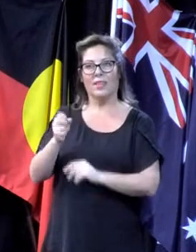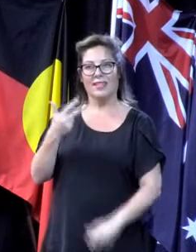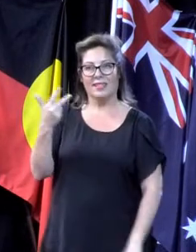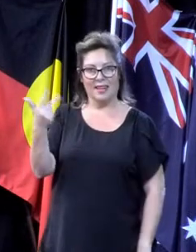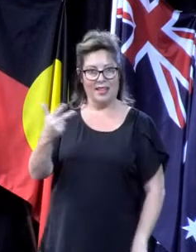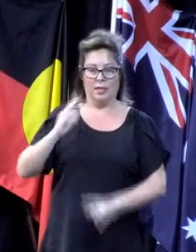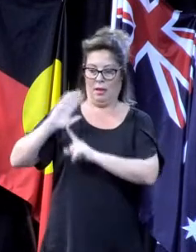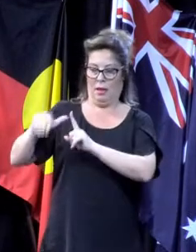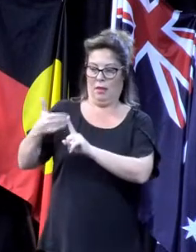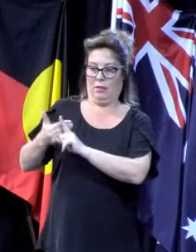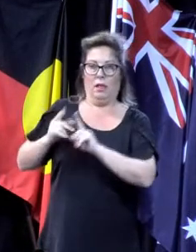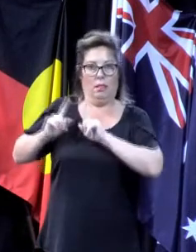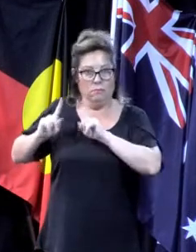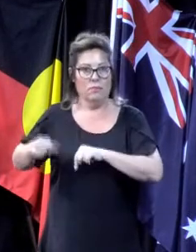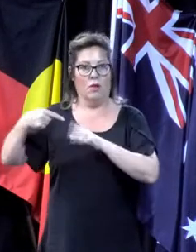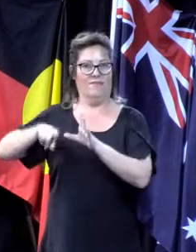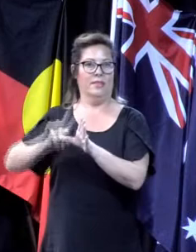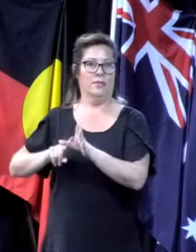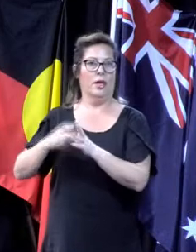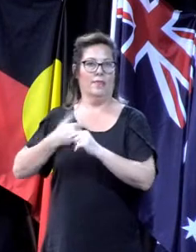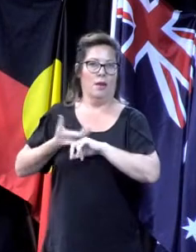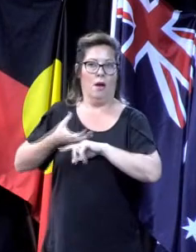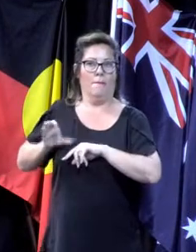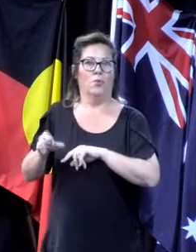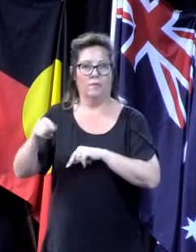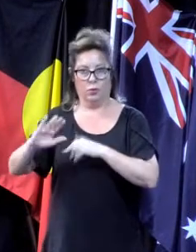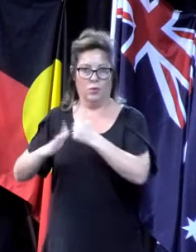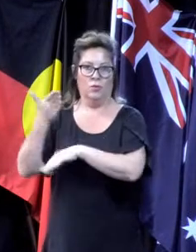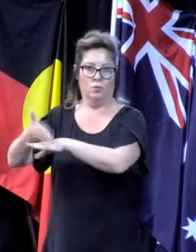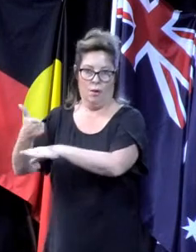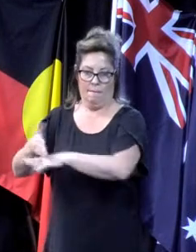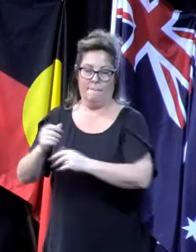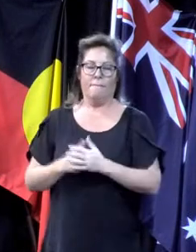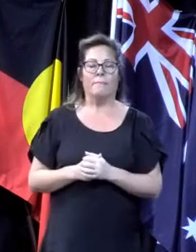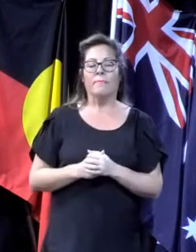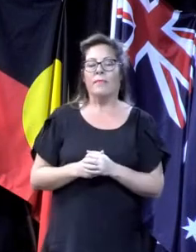actually, until I switched over to this current role. So, as a regional position to support schools